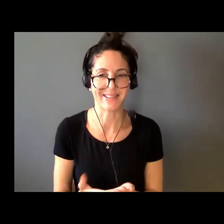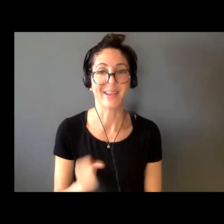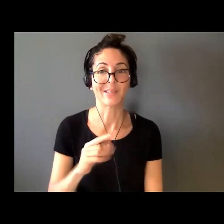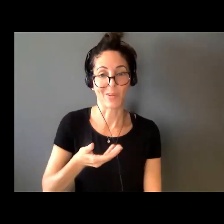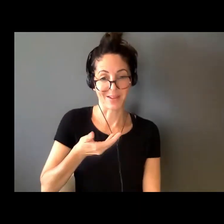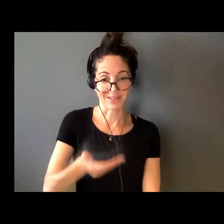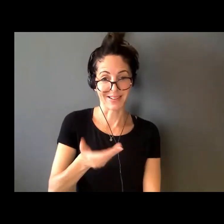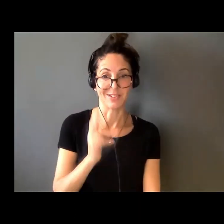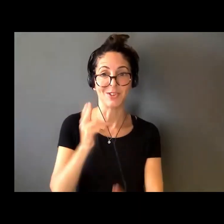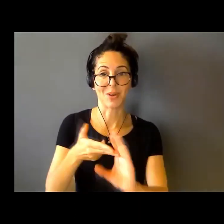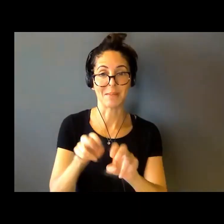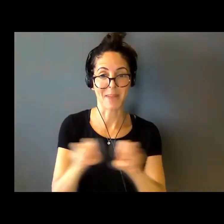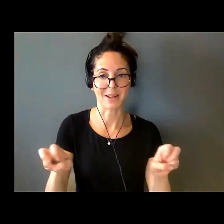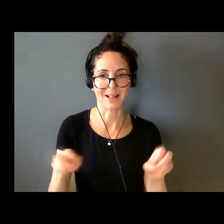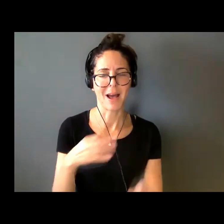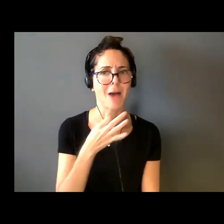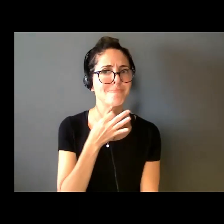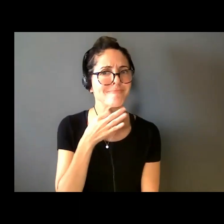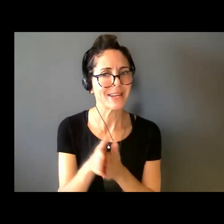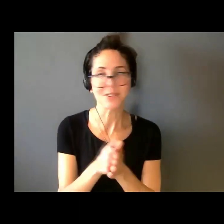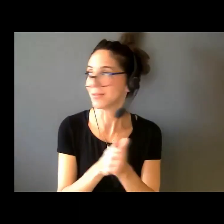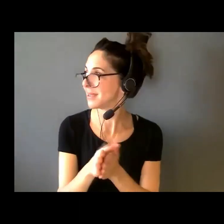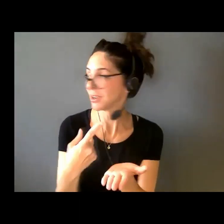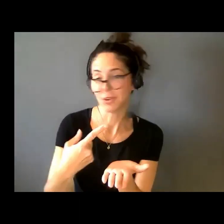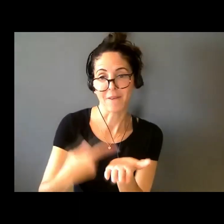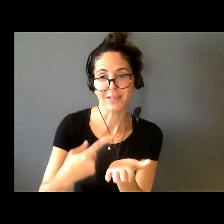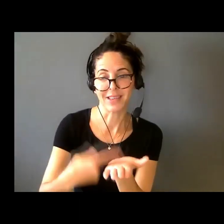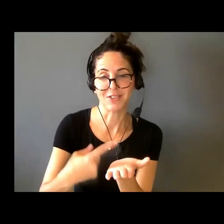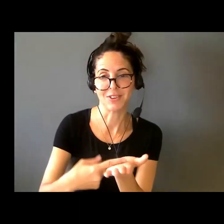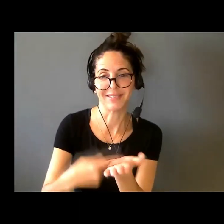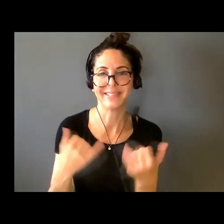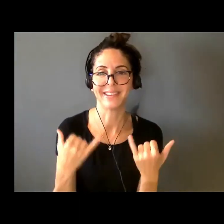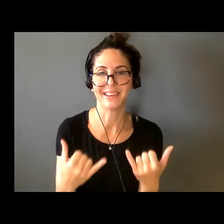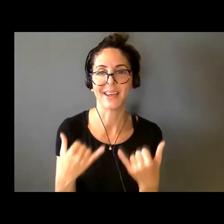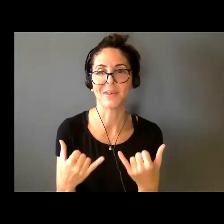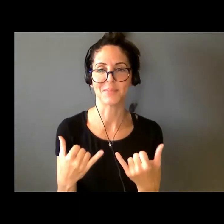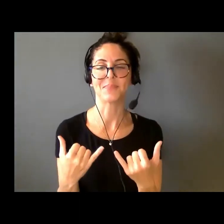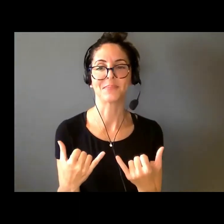I was particularly interested in the conversations that we would have today, because this last point,